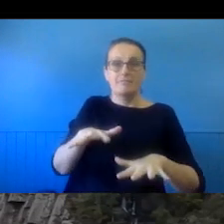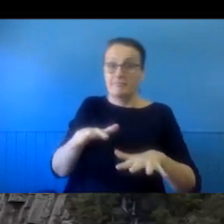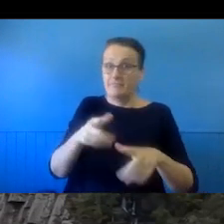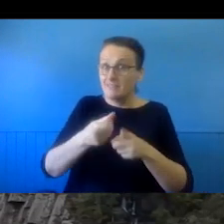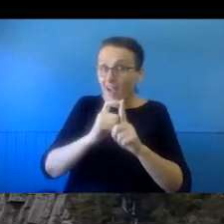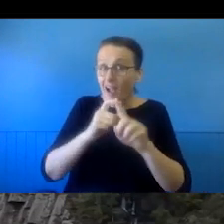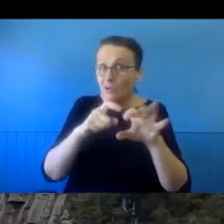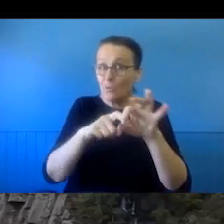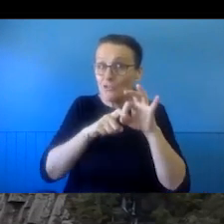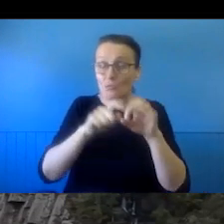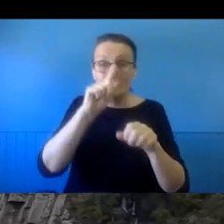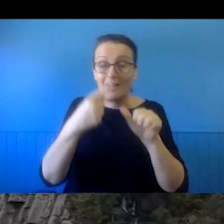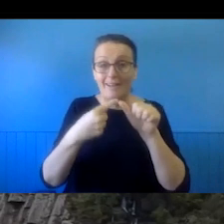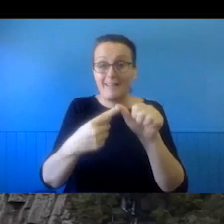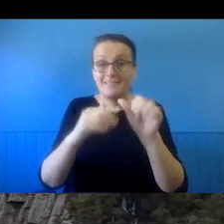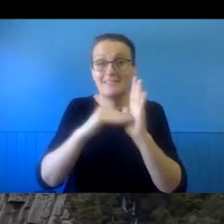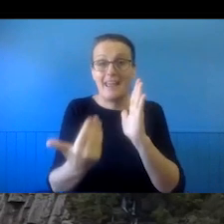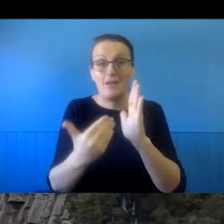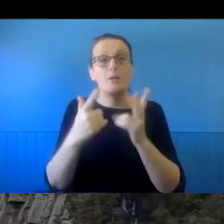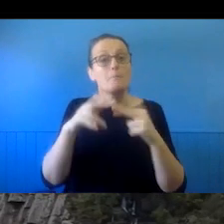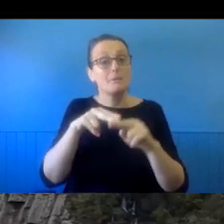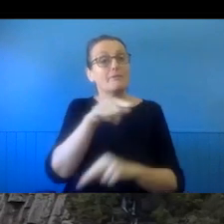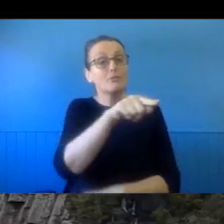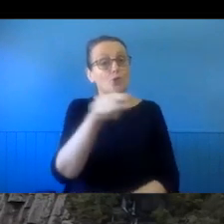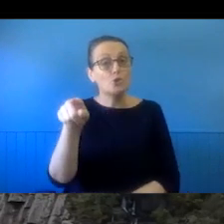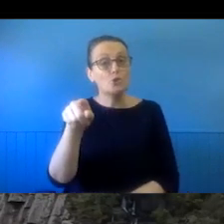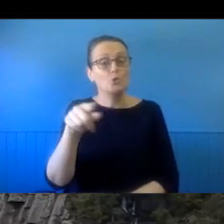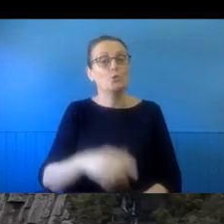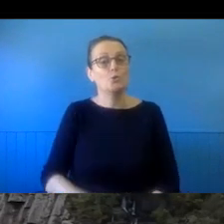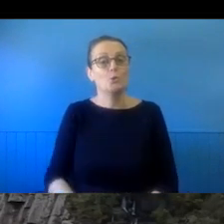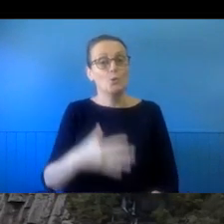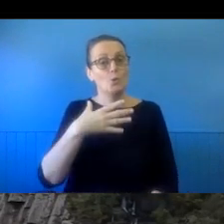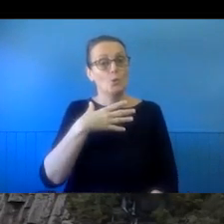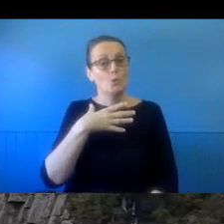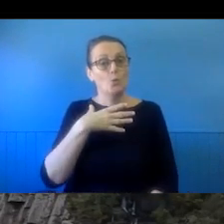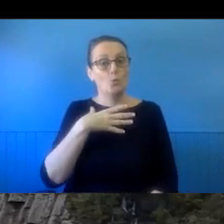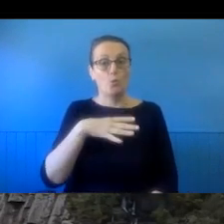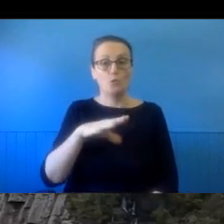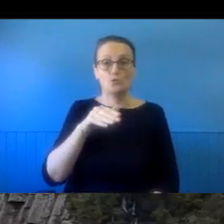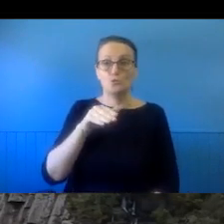that if you are seeking to challenge and if you're seeking to innovate,